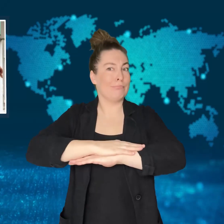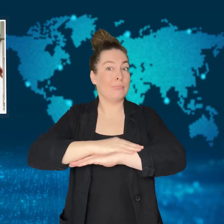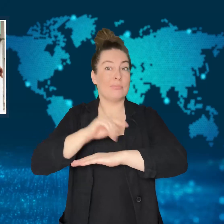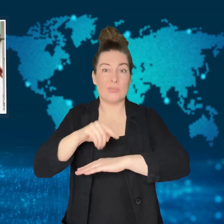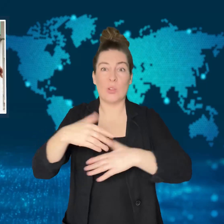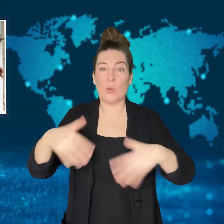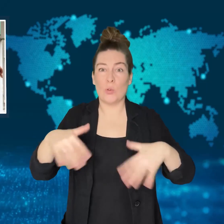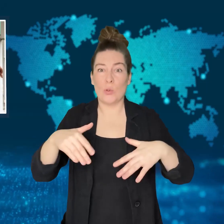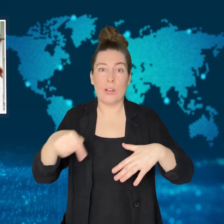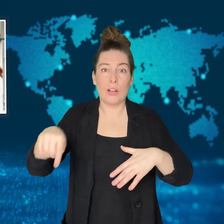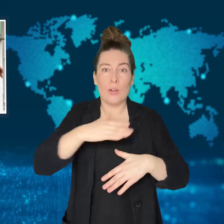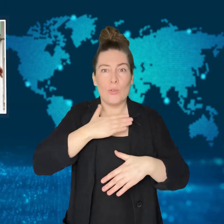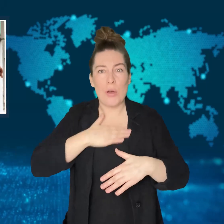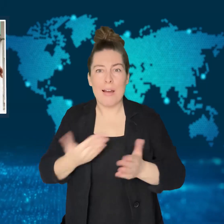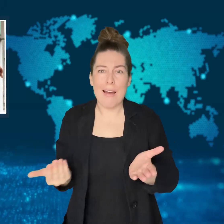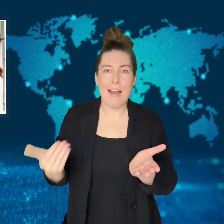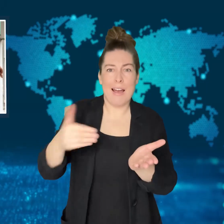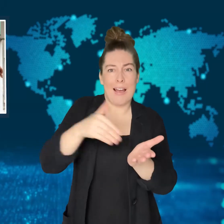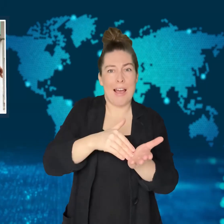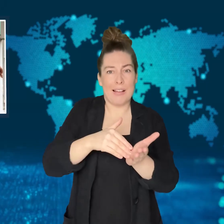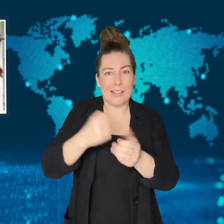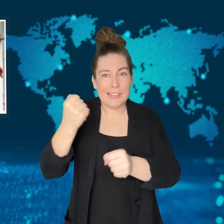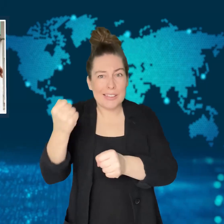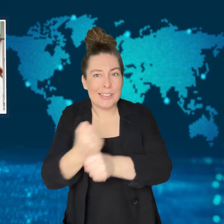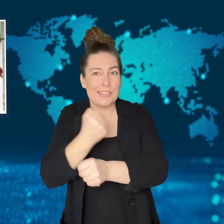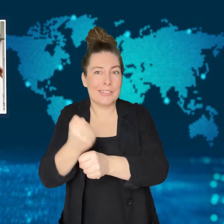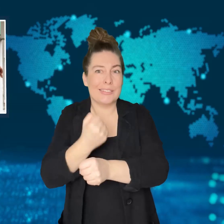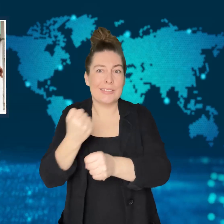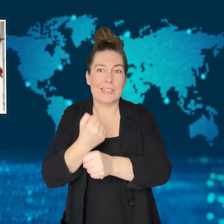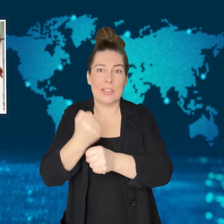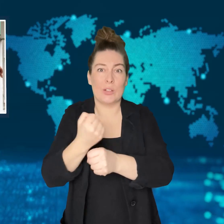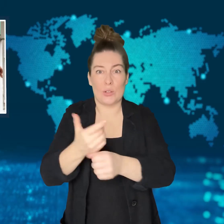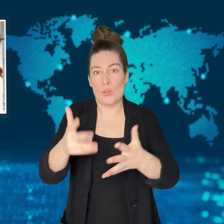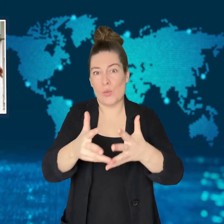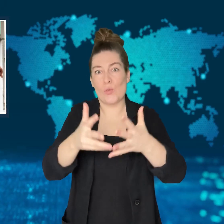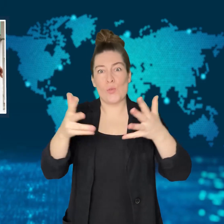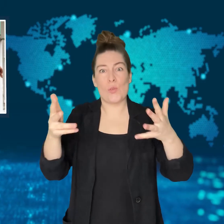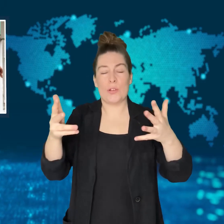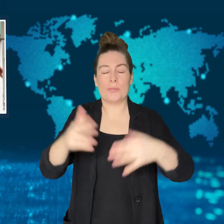Reconstruction efforts will take a long time.